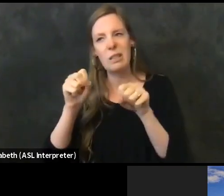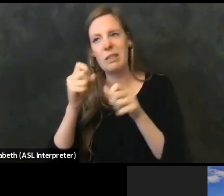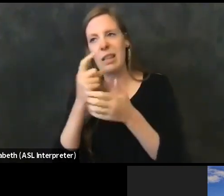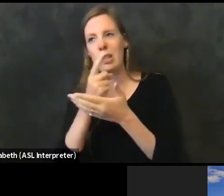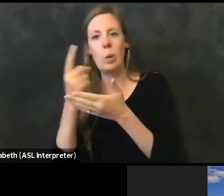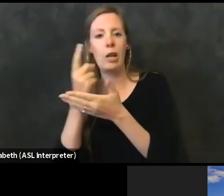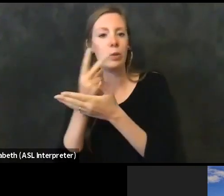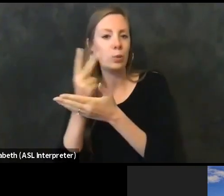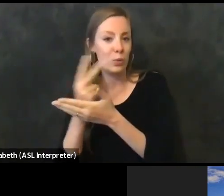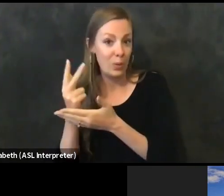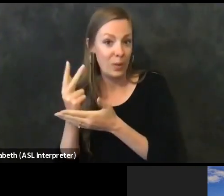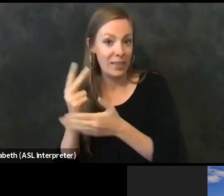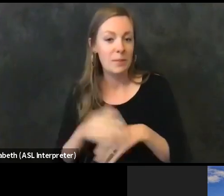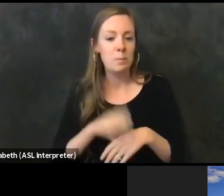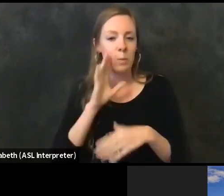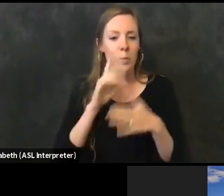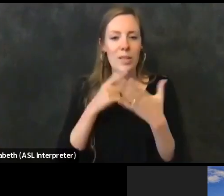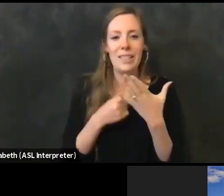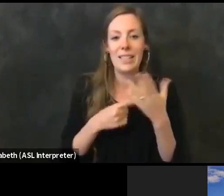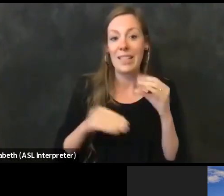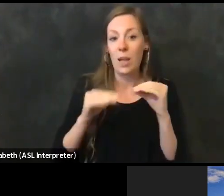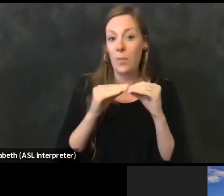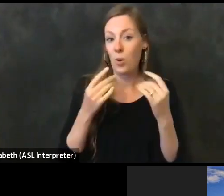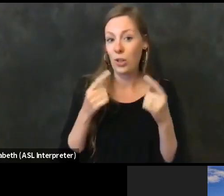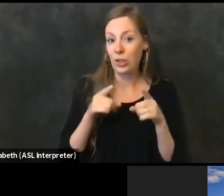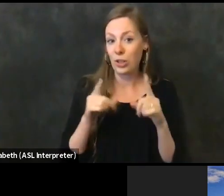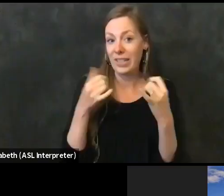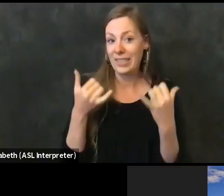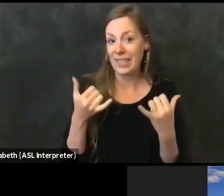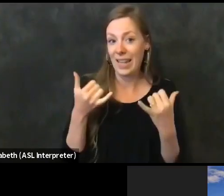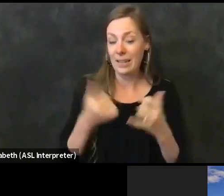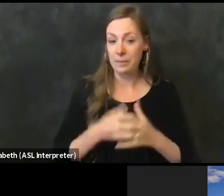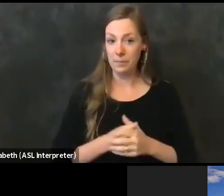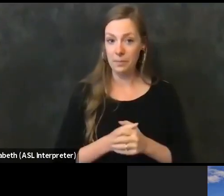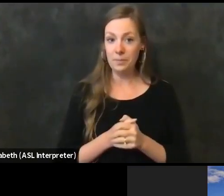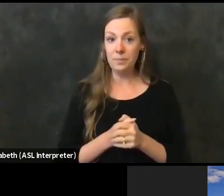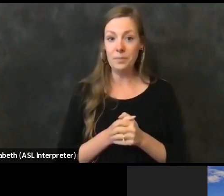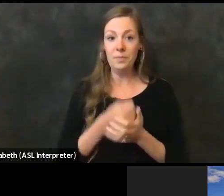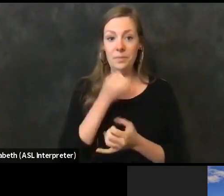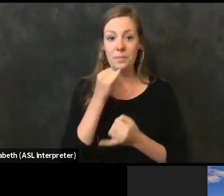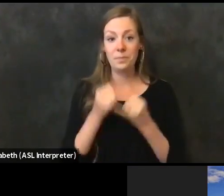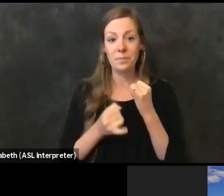We'll be discussing that more during today's briefing. Finally, I want to say thank you to all of